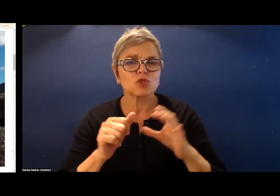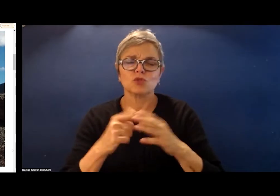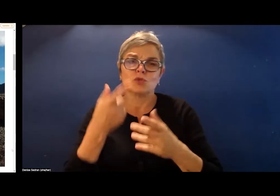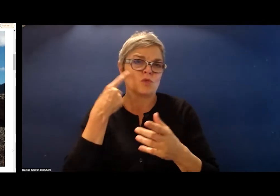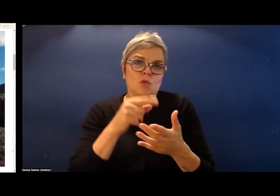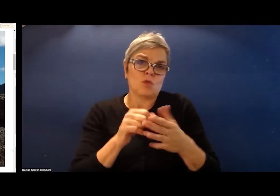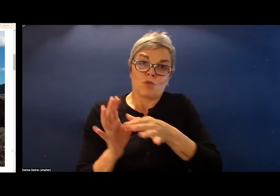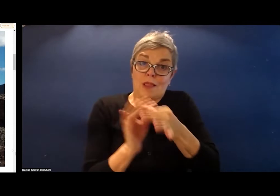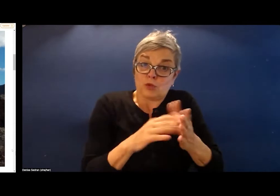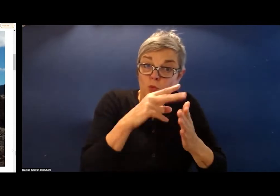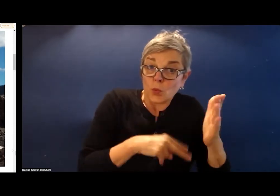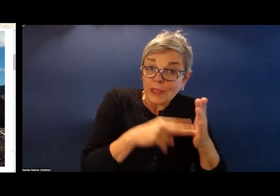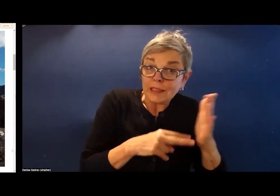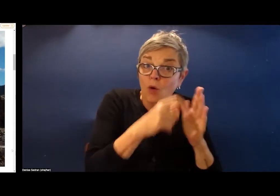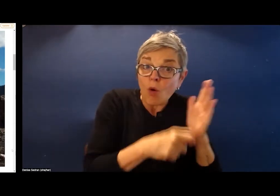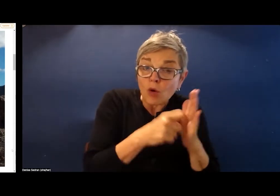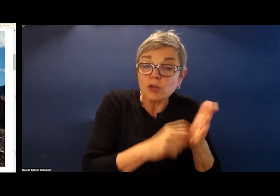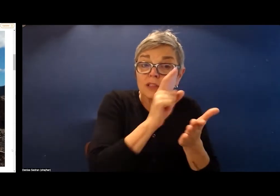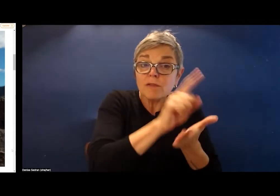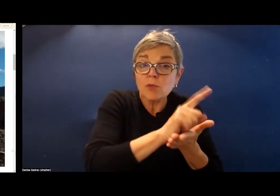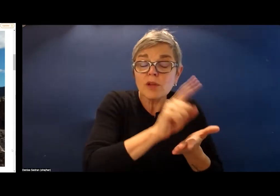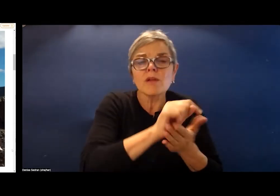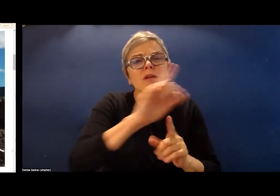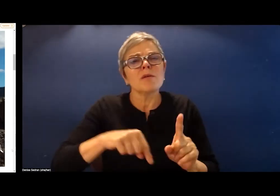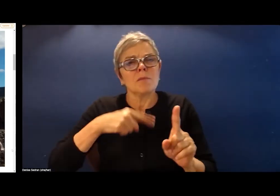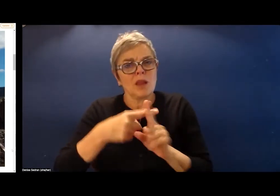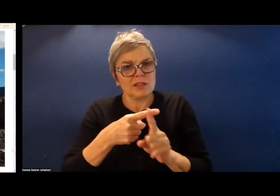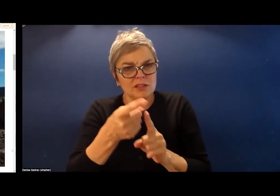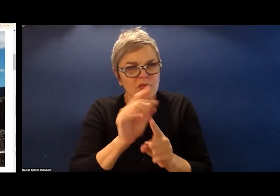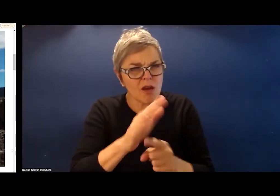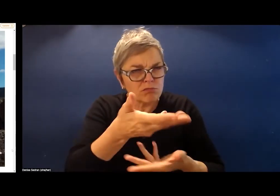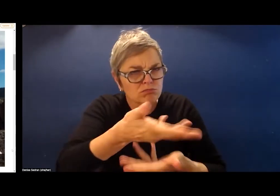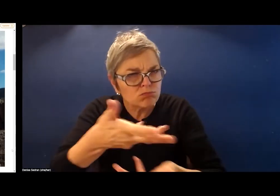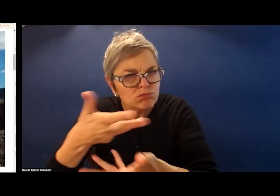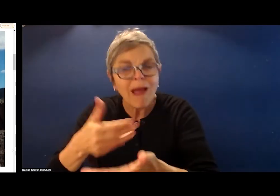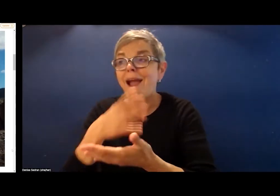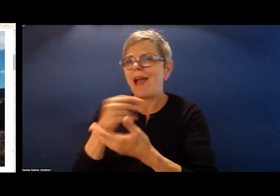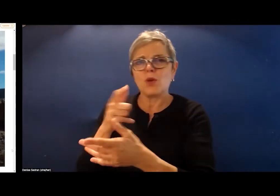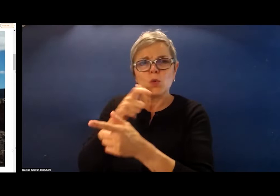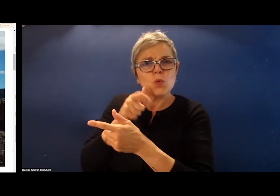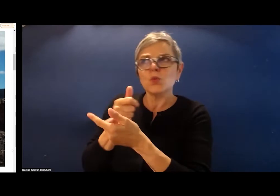and through our contributions, and especially through the selection of the guest speakers.